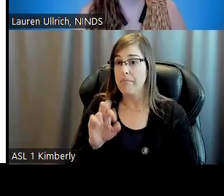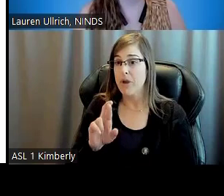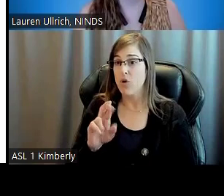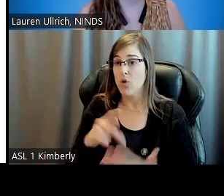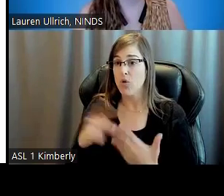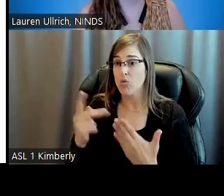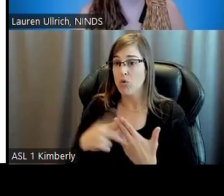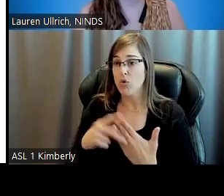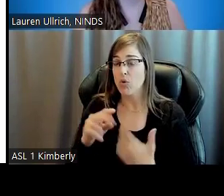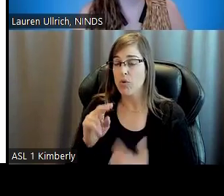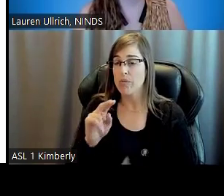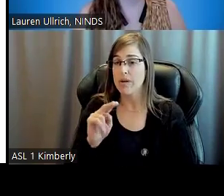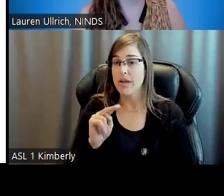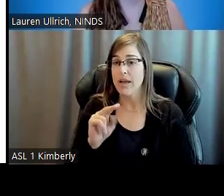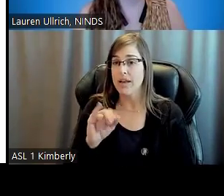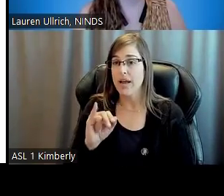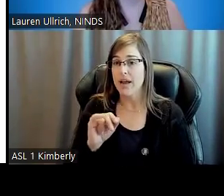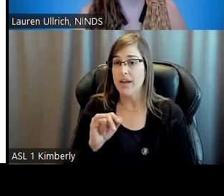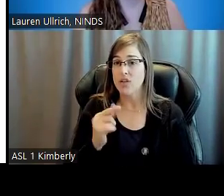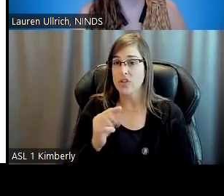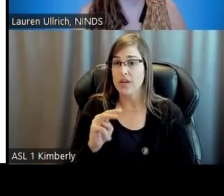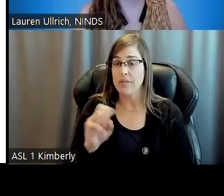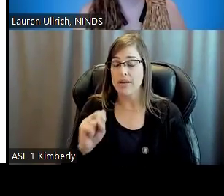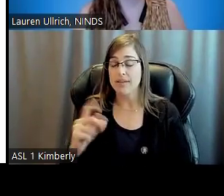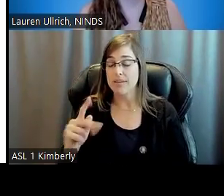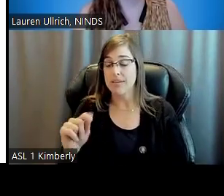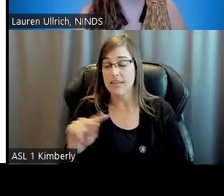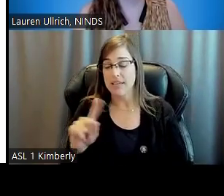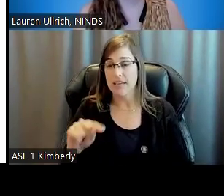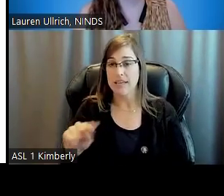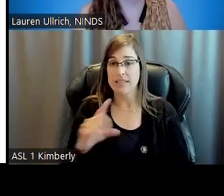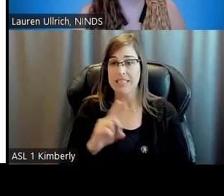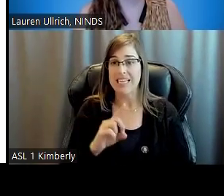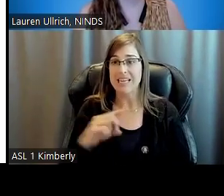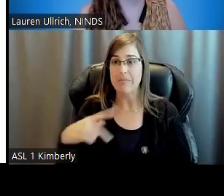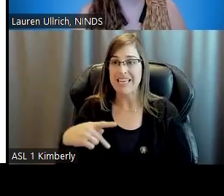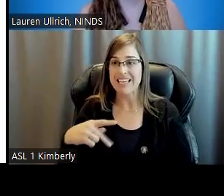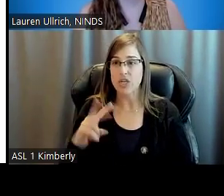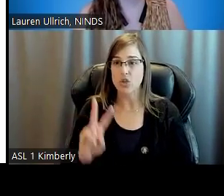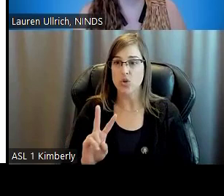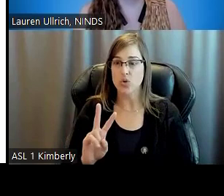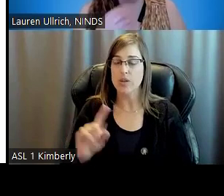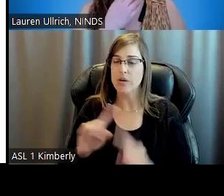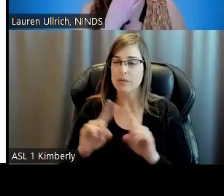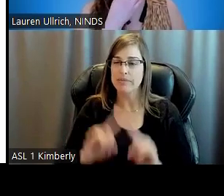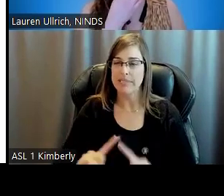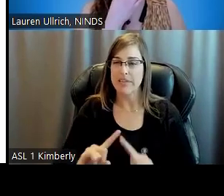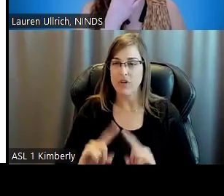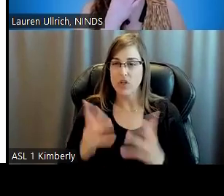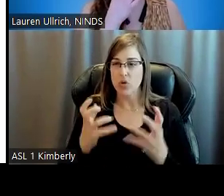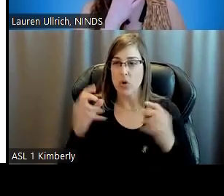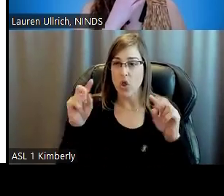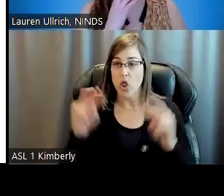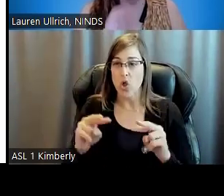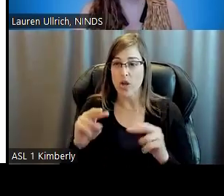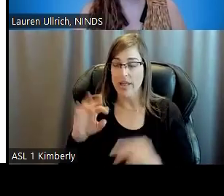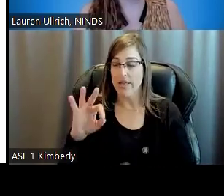Ashlee Van't Veer, PhD: The Katz .. . Kenneth Gibbs, PhD: The Katz, there's DP2, so there are a number of different ones. And so you want to look at the FOAs, the Funding Opportunity Announcement,